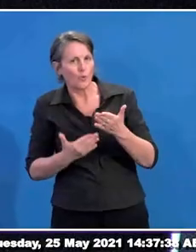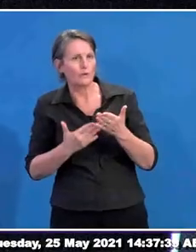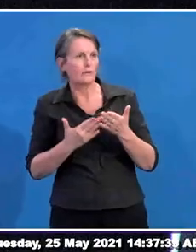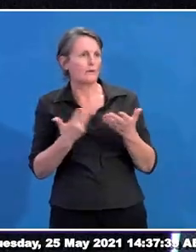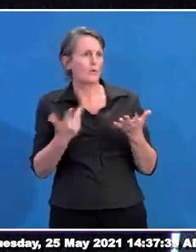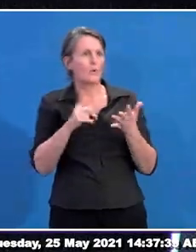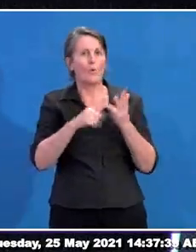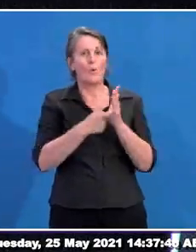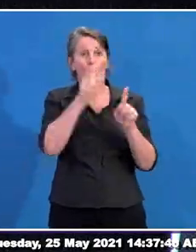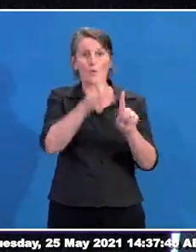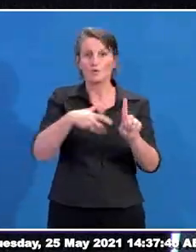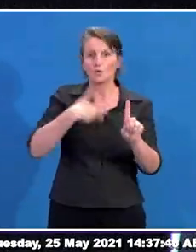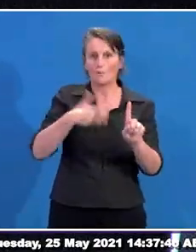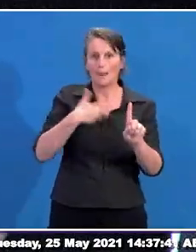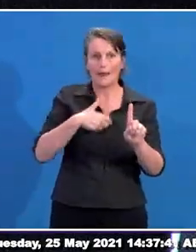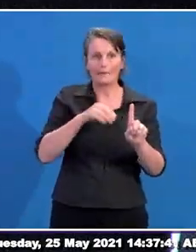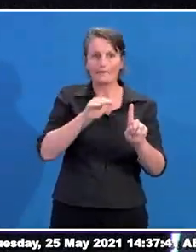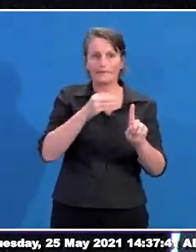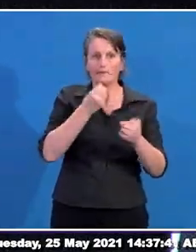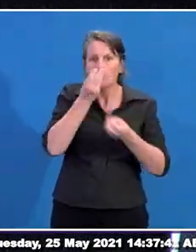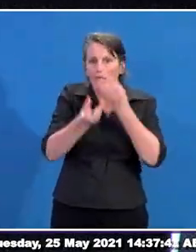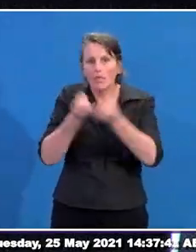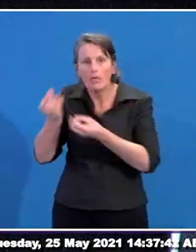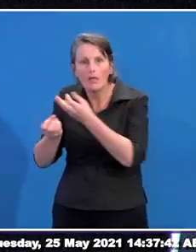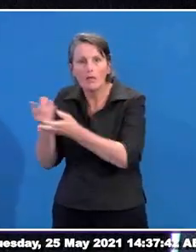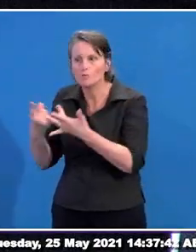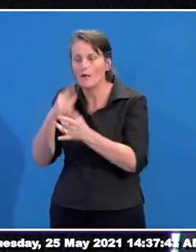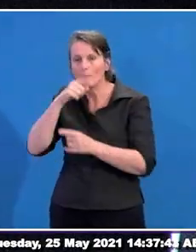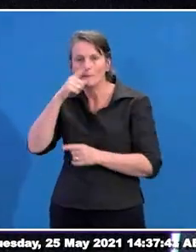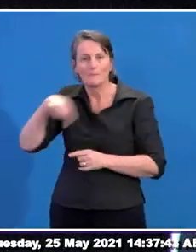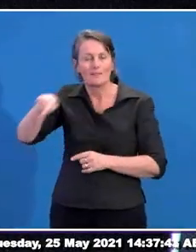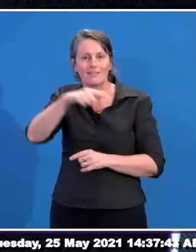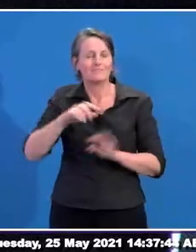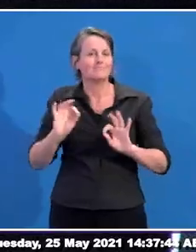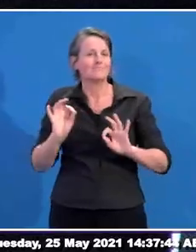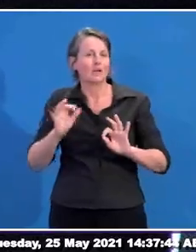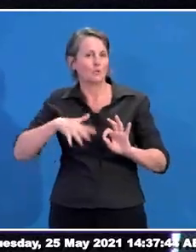their story, so that I'm hearing things for the first time from the person when I speak with them.